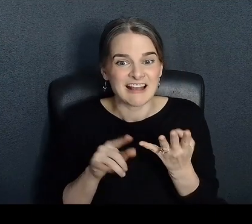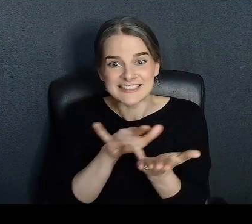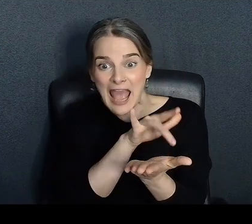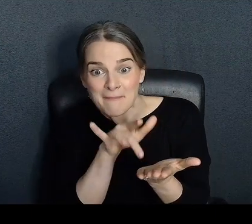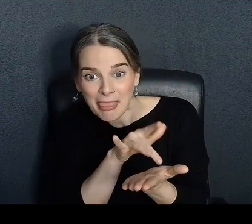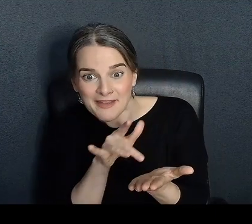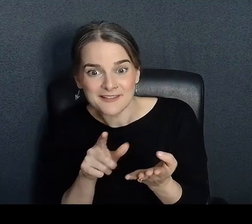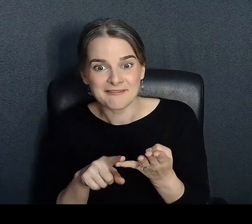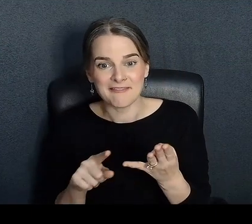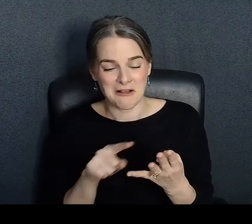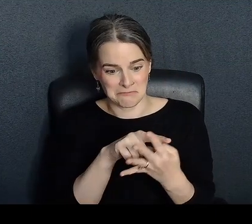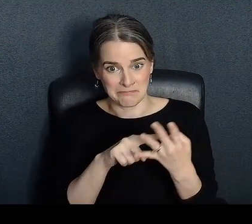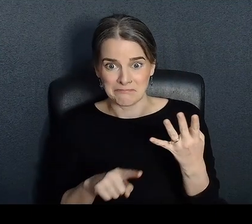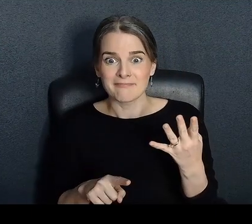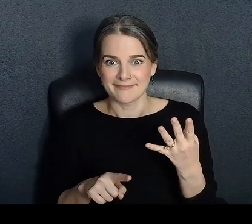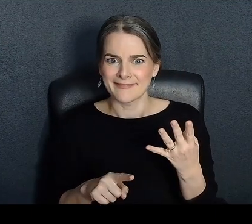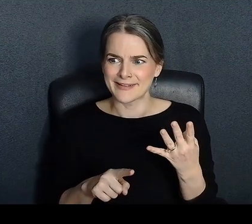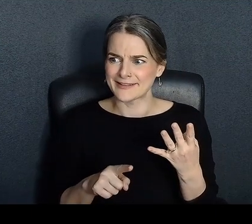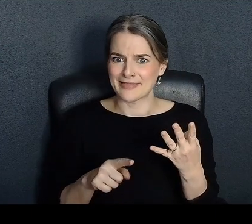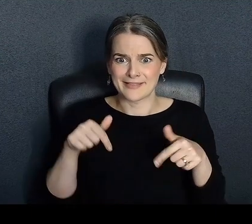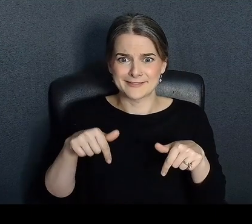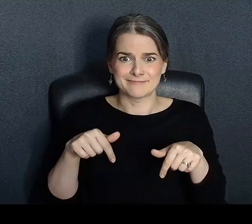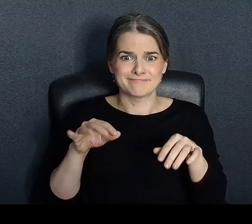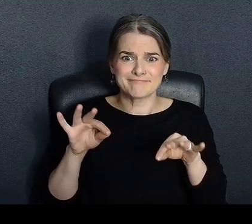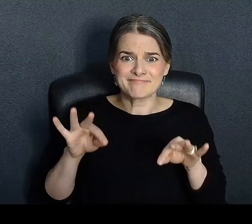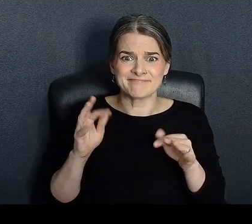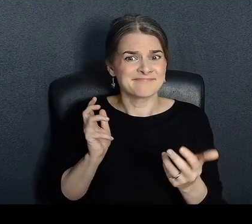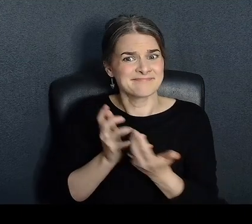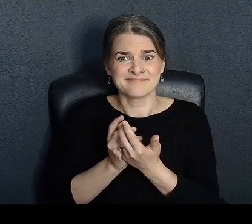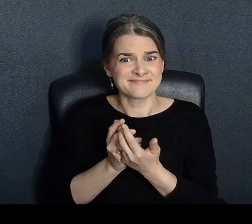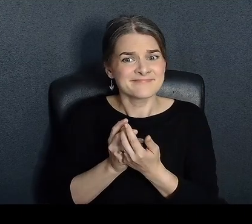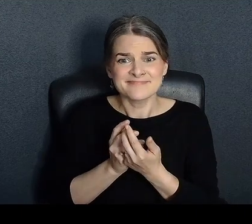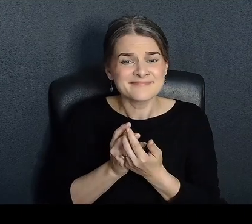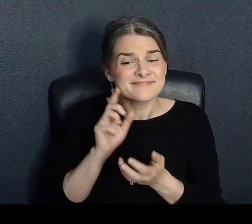in case you need a quick fix or somebody you